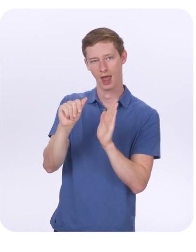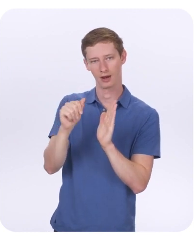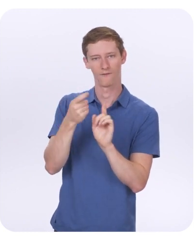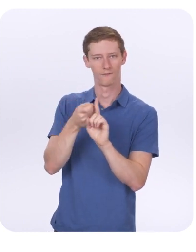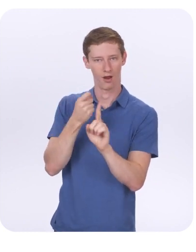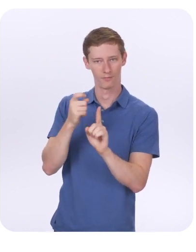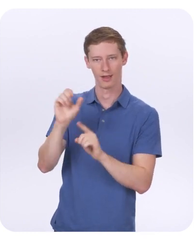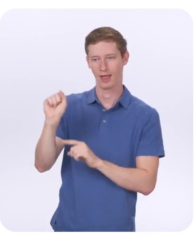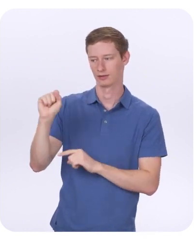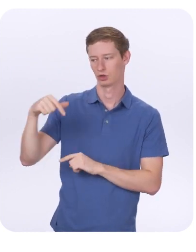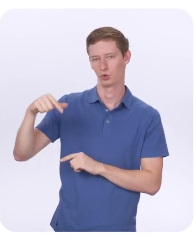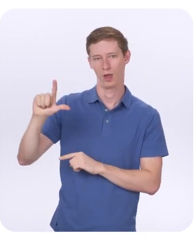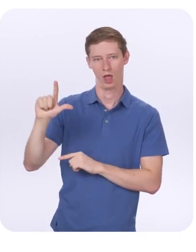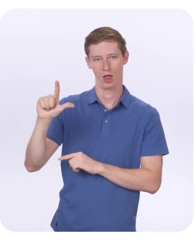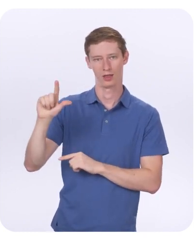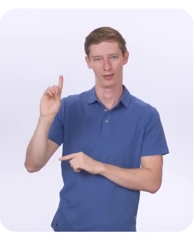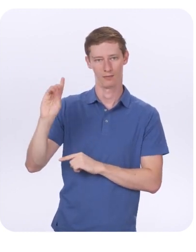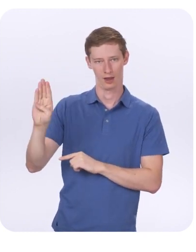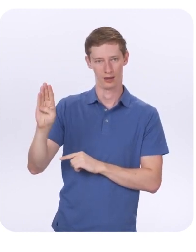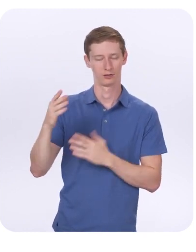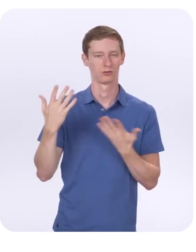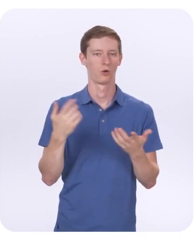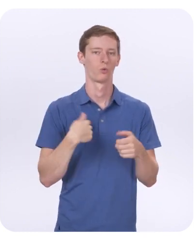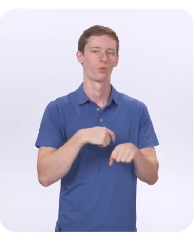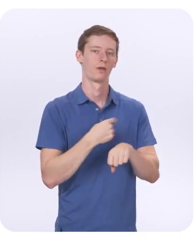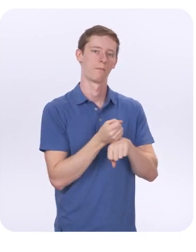the name of the table and of the database to read.